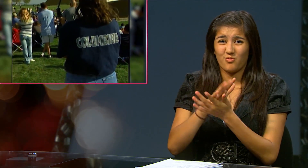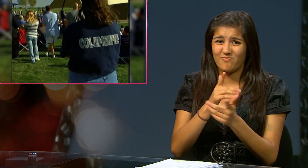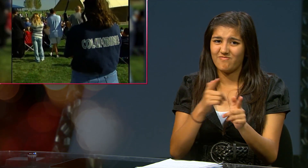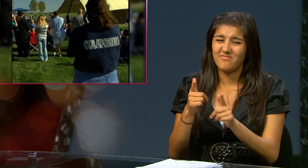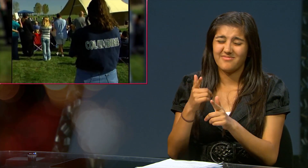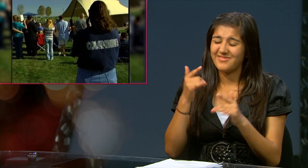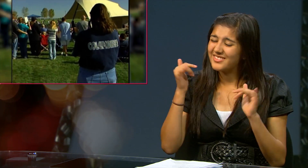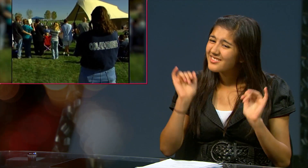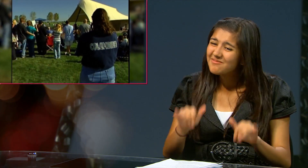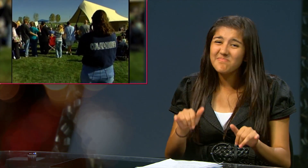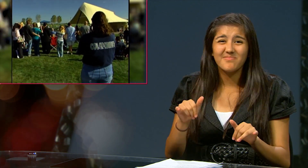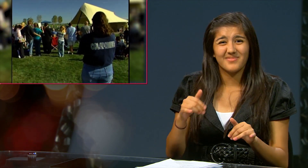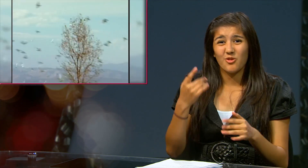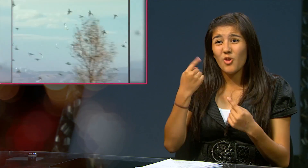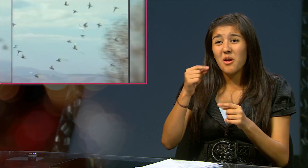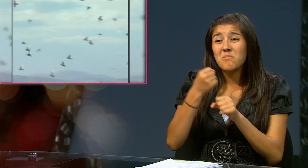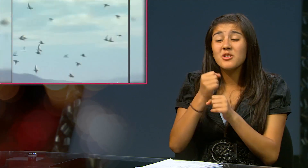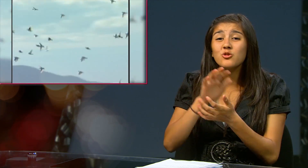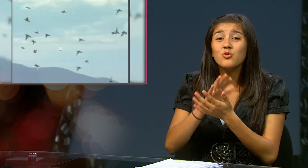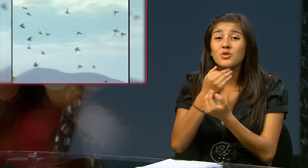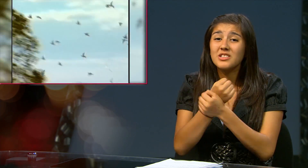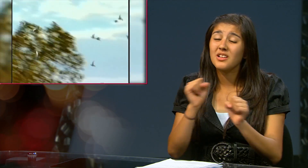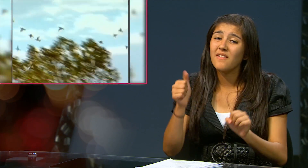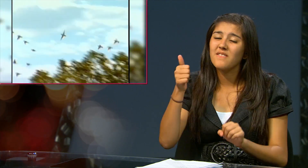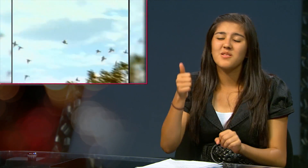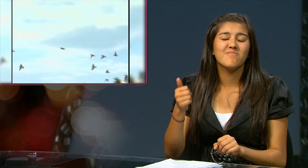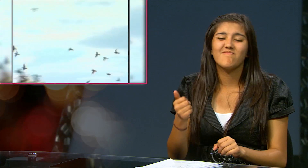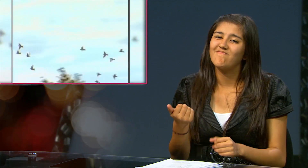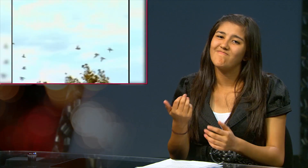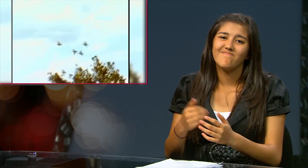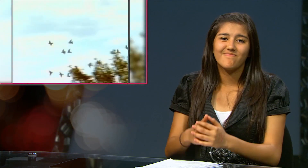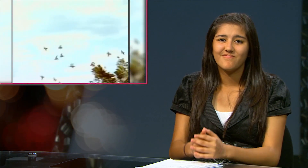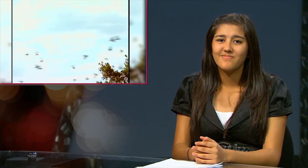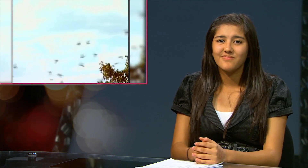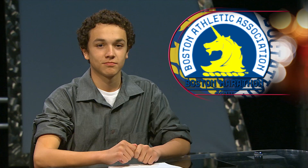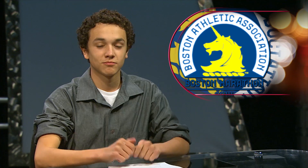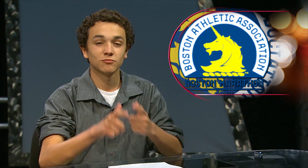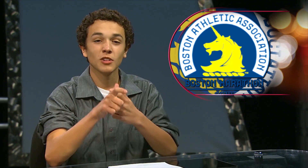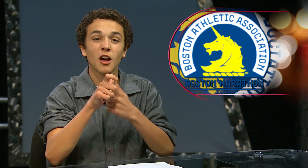UNCHANGED SINCE THE 90S DESPITE EFFORTS TO MAKE SCHOOLS SAFER.